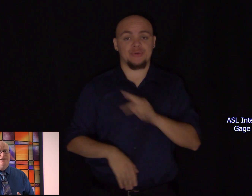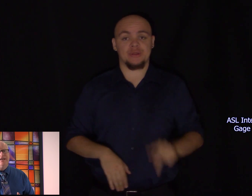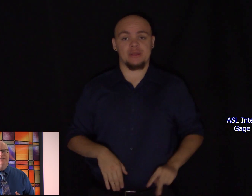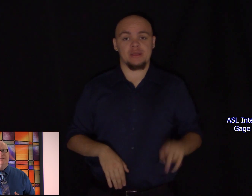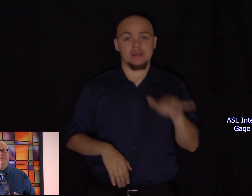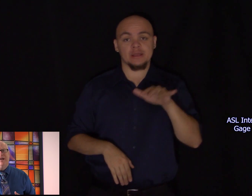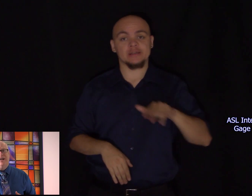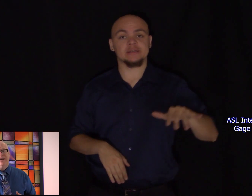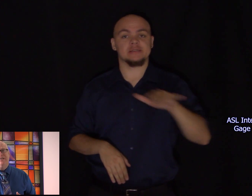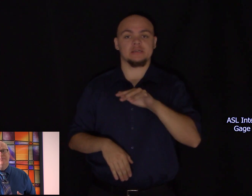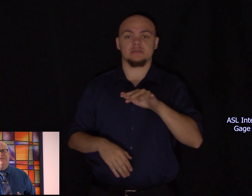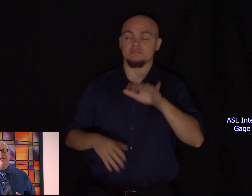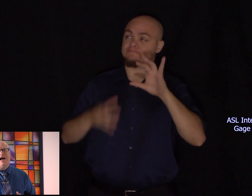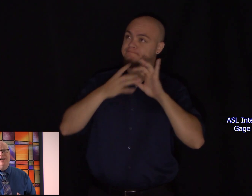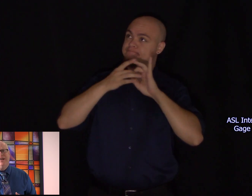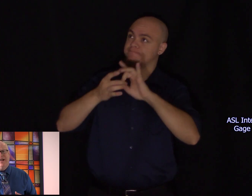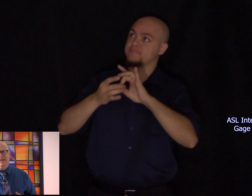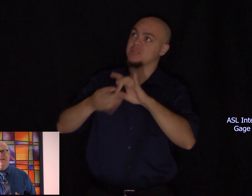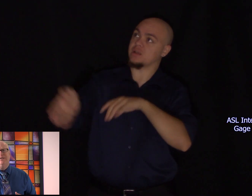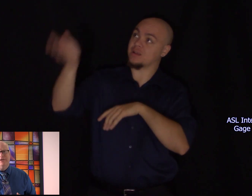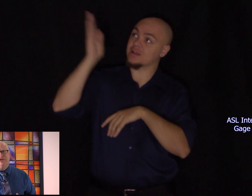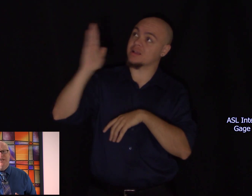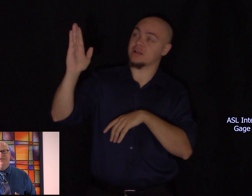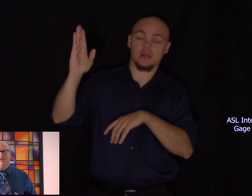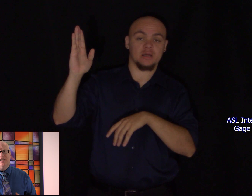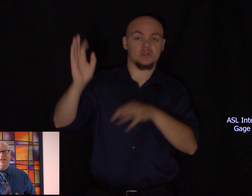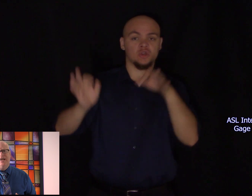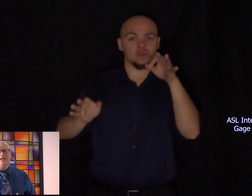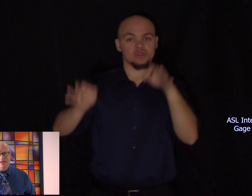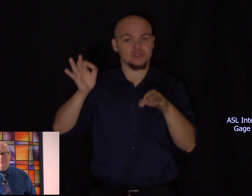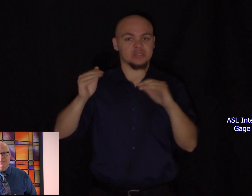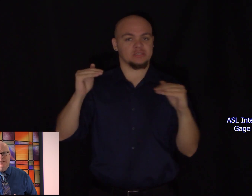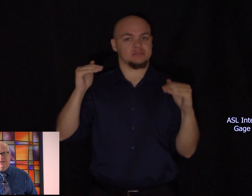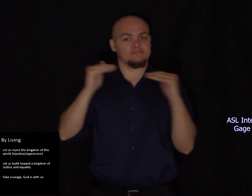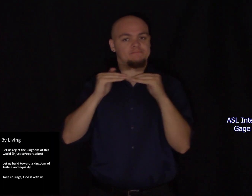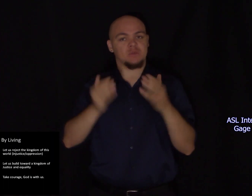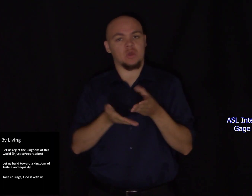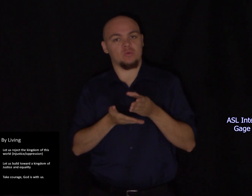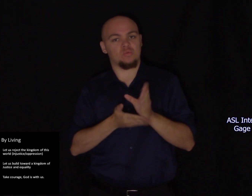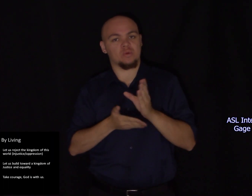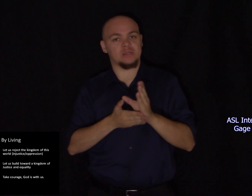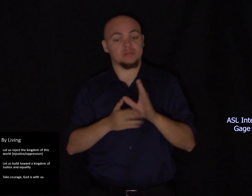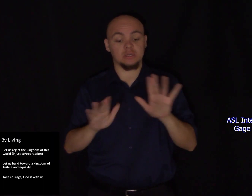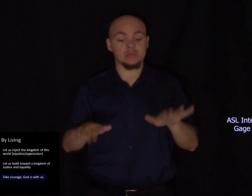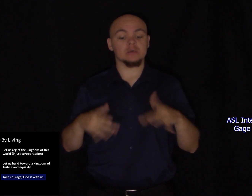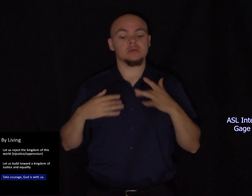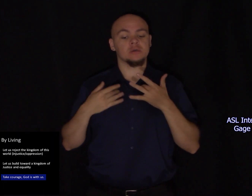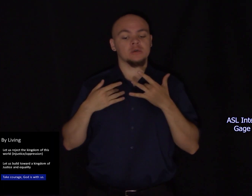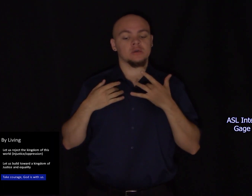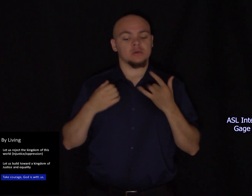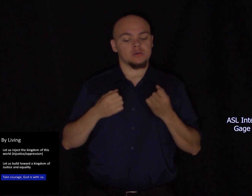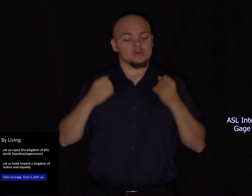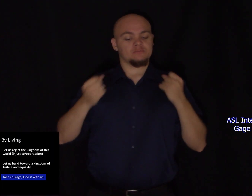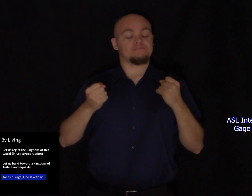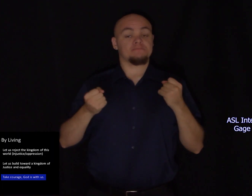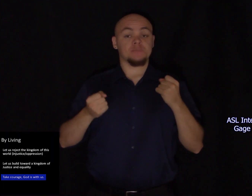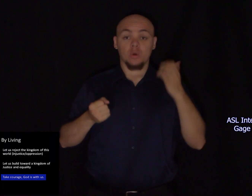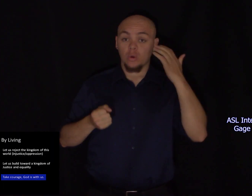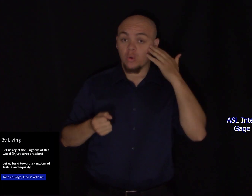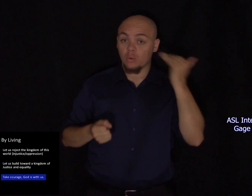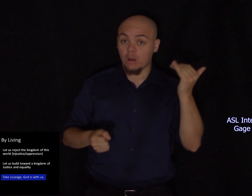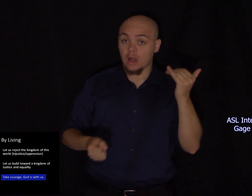kingdom a kingdom of God a kingdom of justice a kingdom of righteousness take courage because God